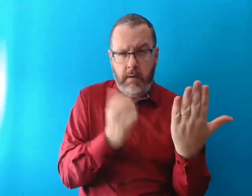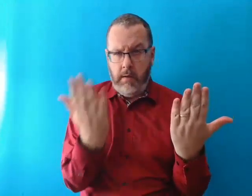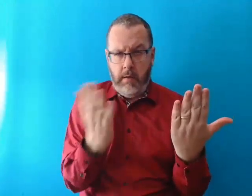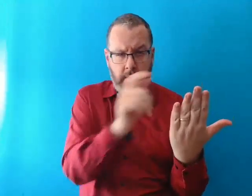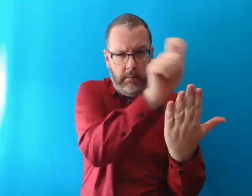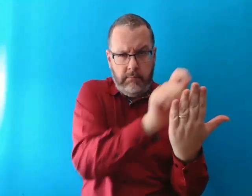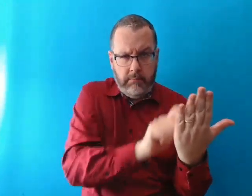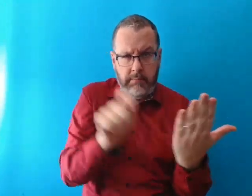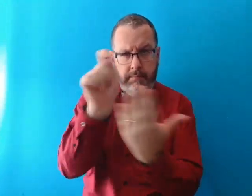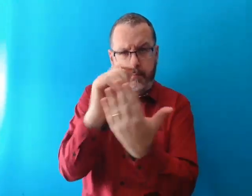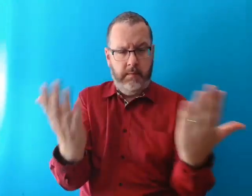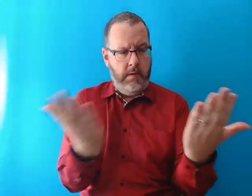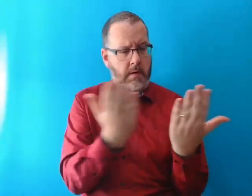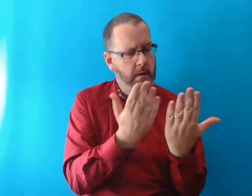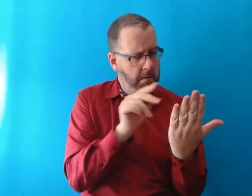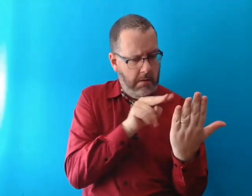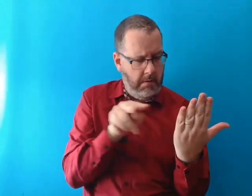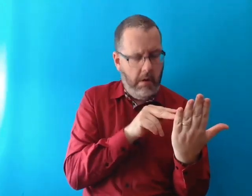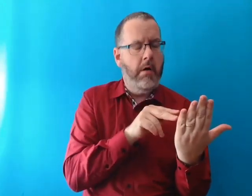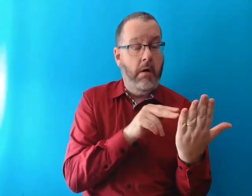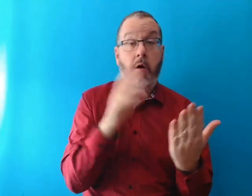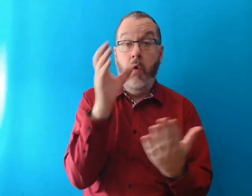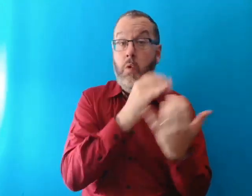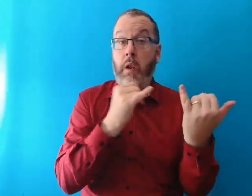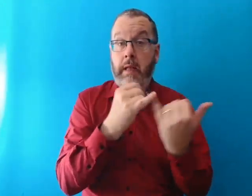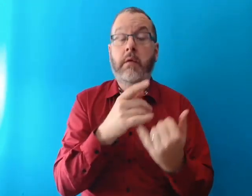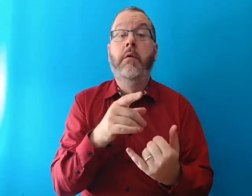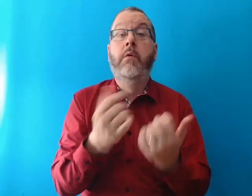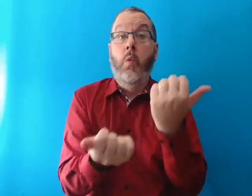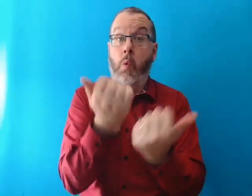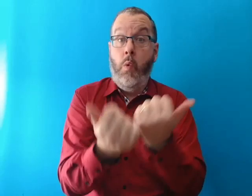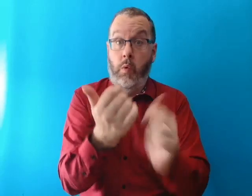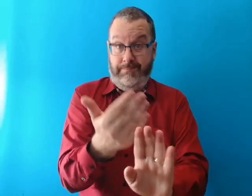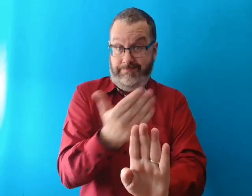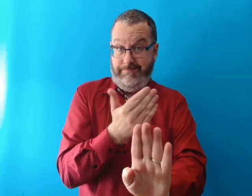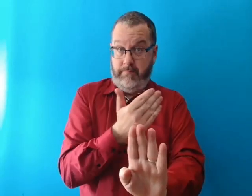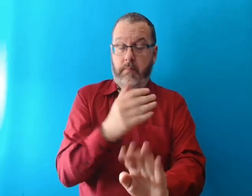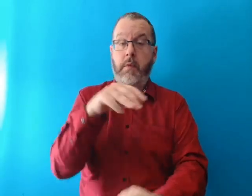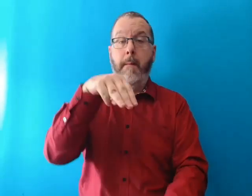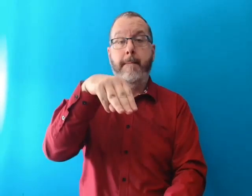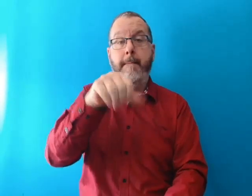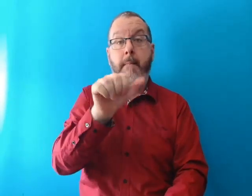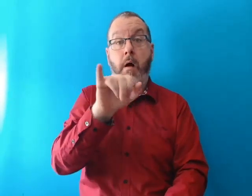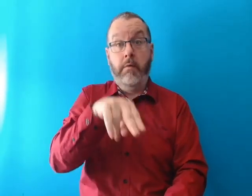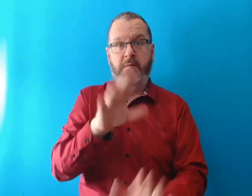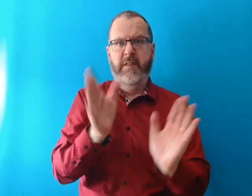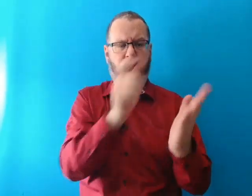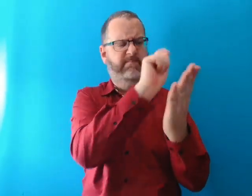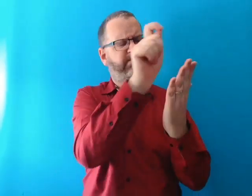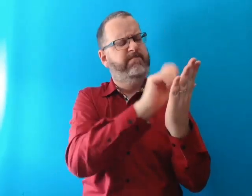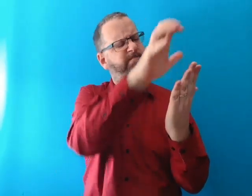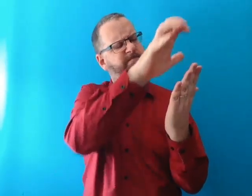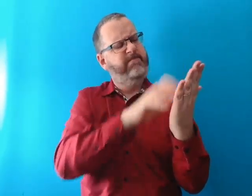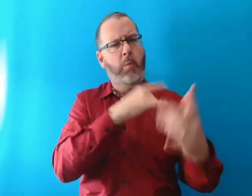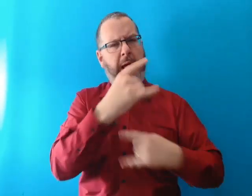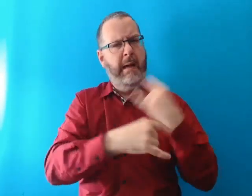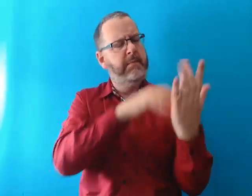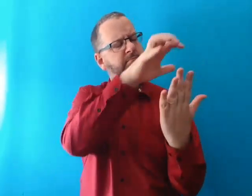it seems that Martin had handed in a written statement to the court detailing what had happened.